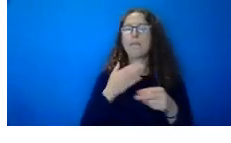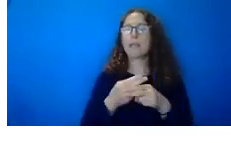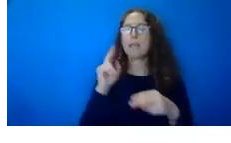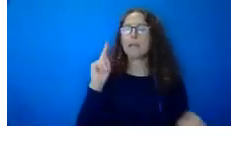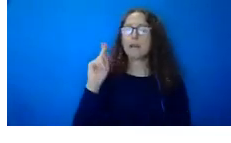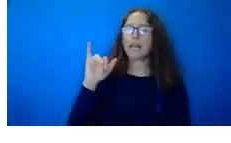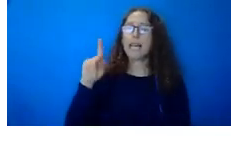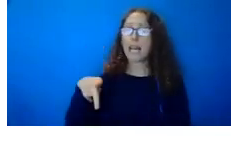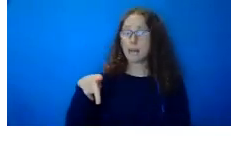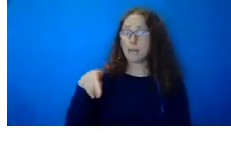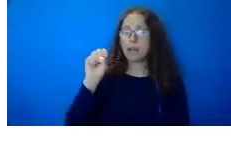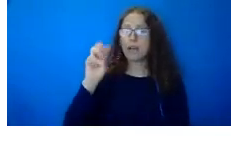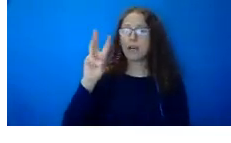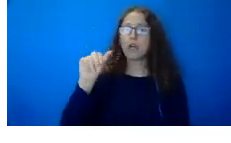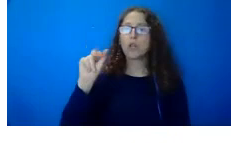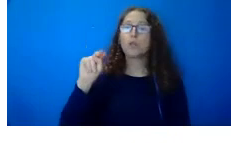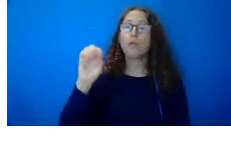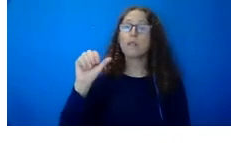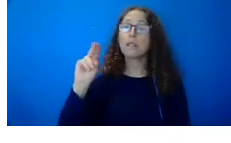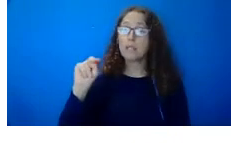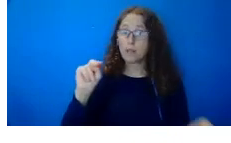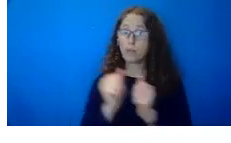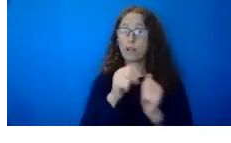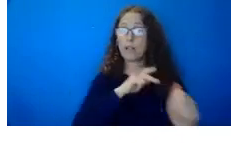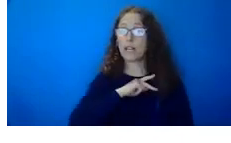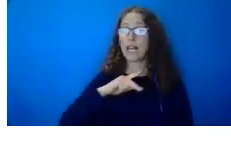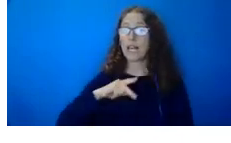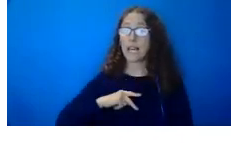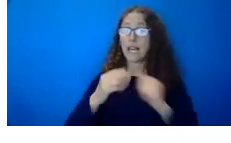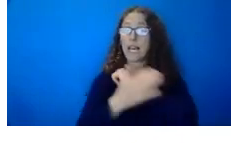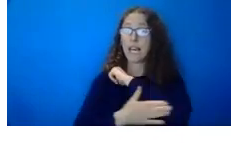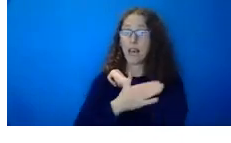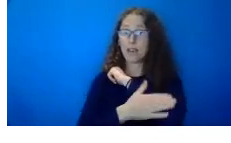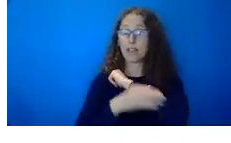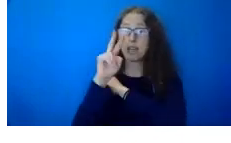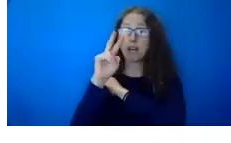WE WOULD LIKE TO DO WELCOME AND INTRODUCTION